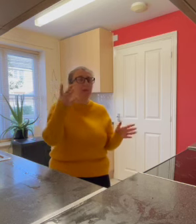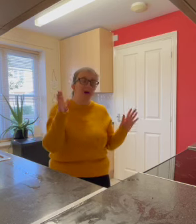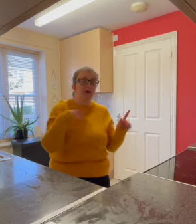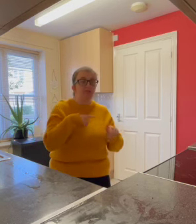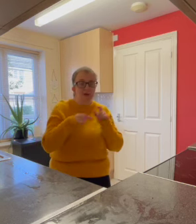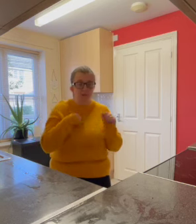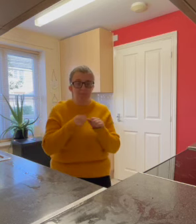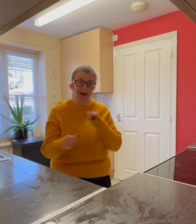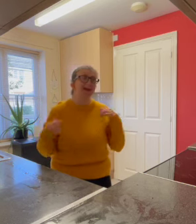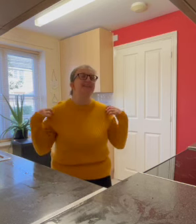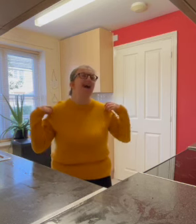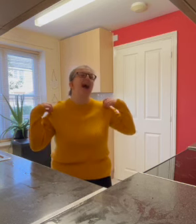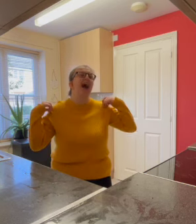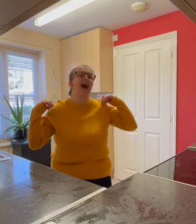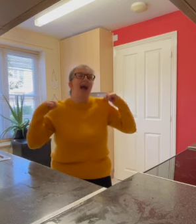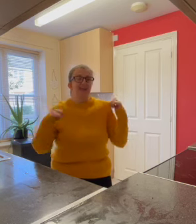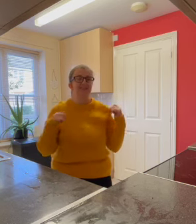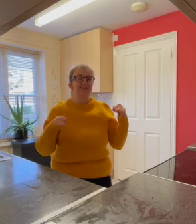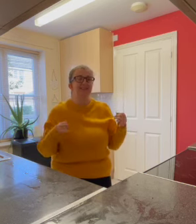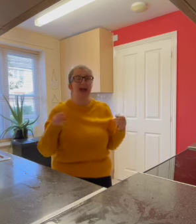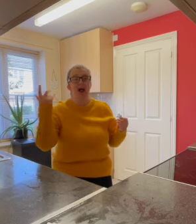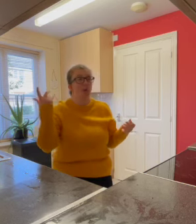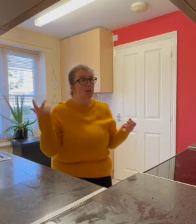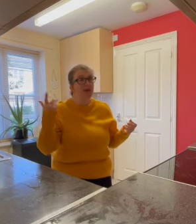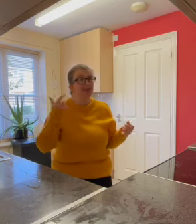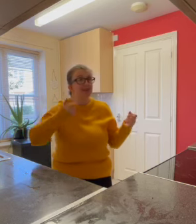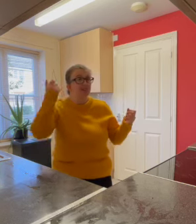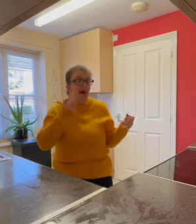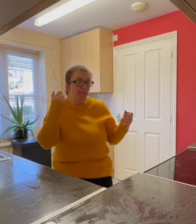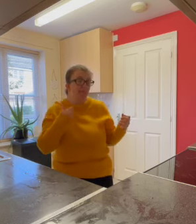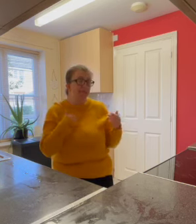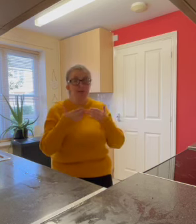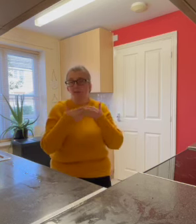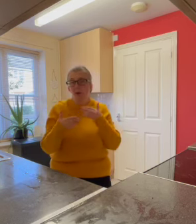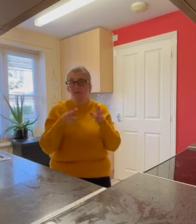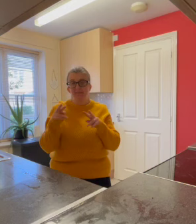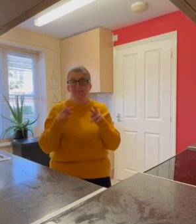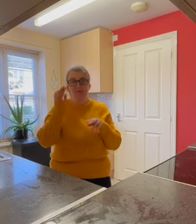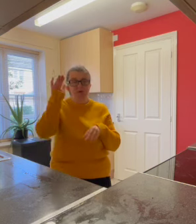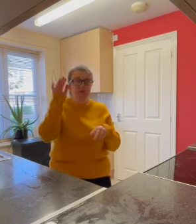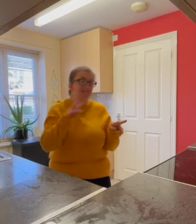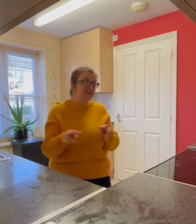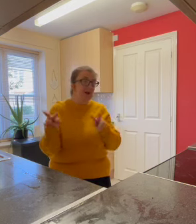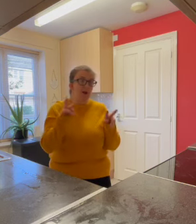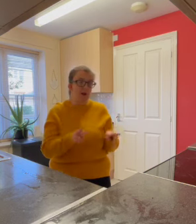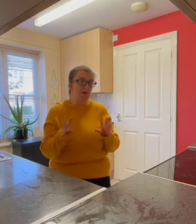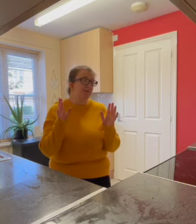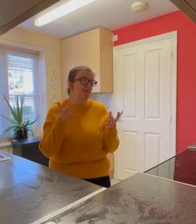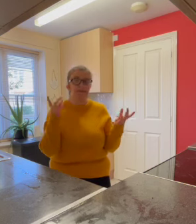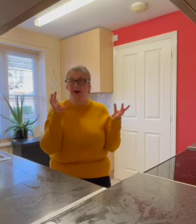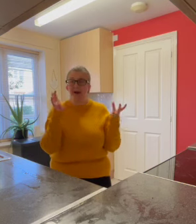So I try my best to post ofter. Also subscribe me for more video in the future.